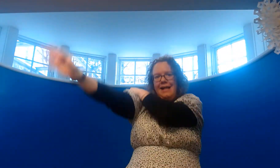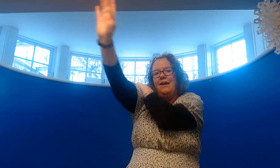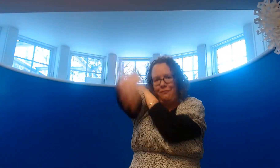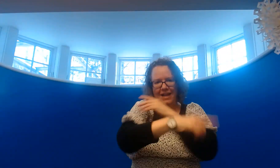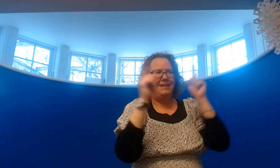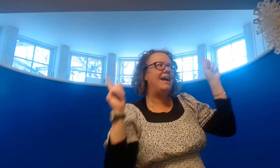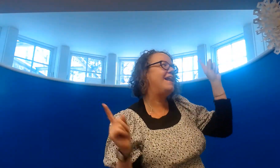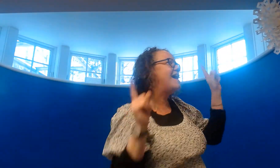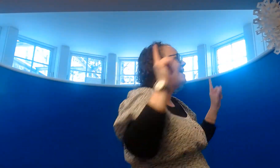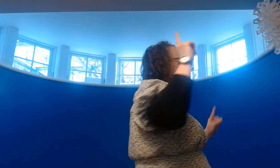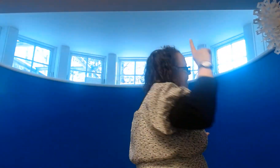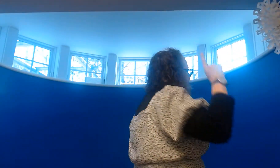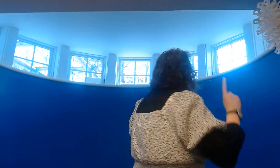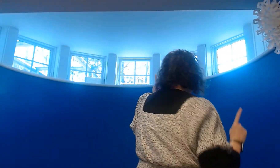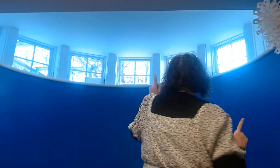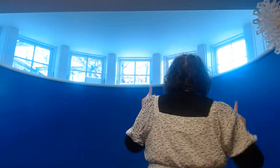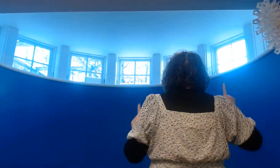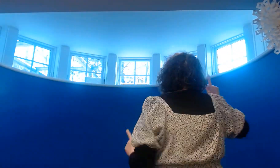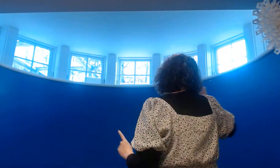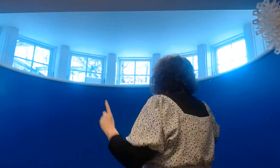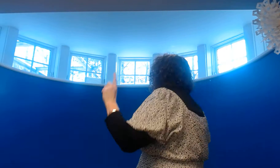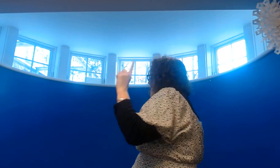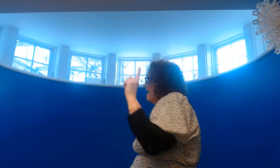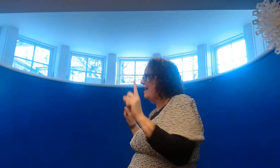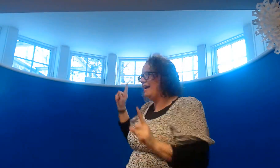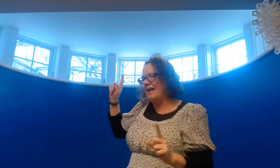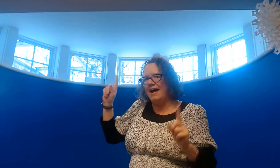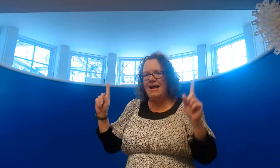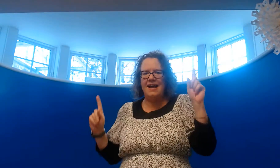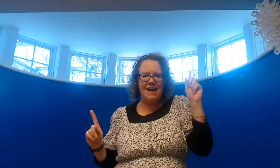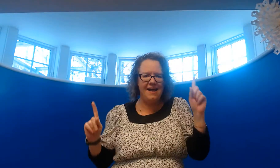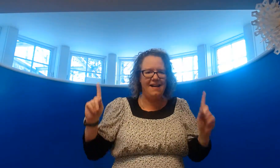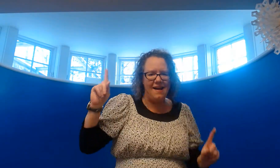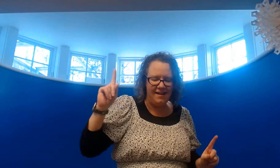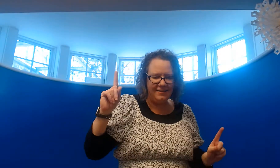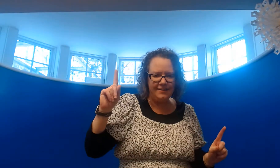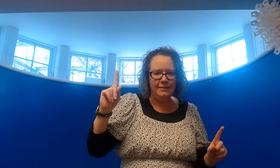elephant nah nah nah nah nah nah nah nah nah nah nah nah.